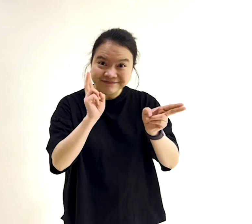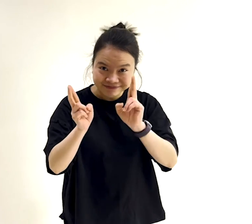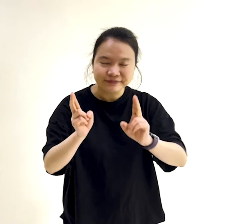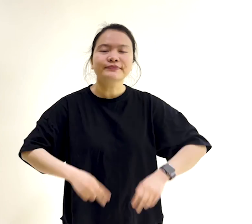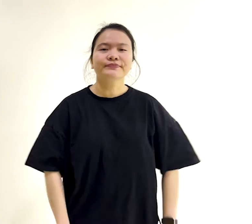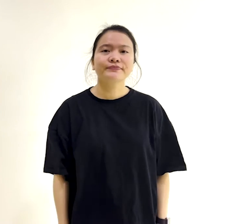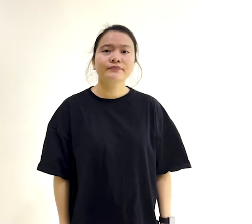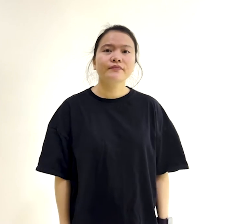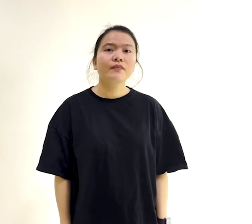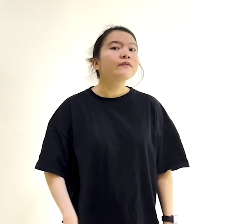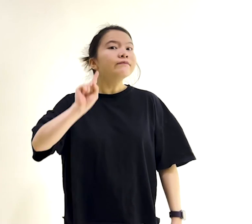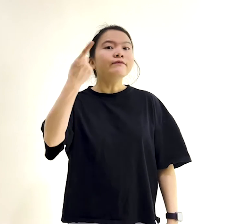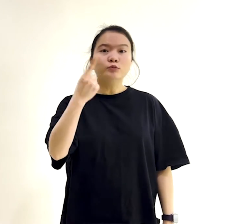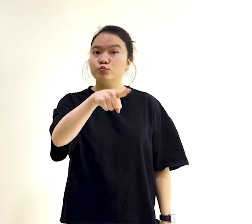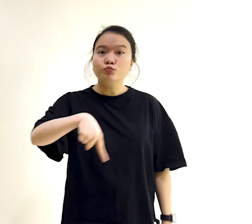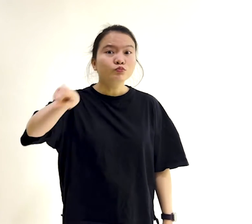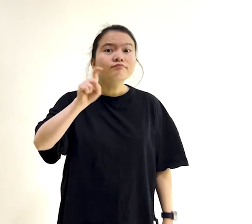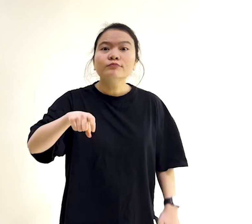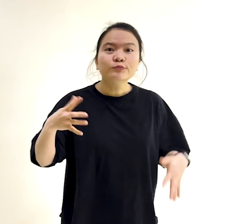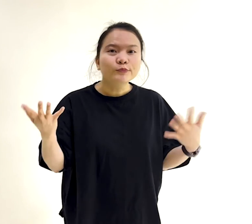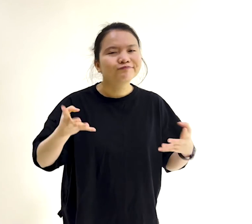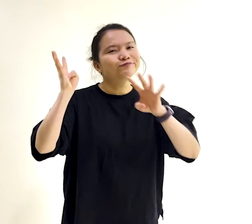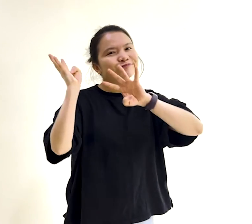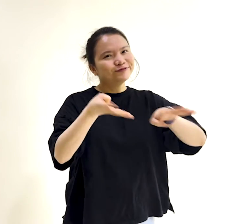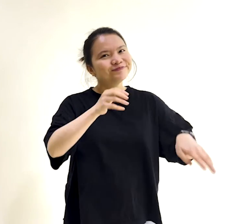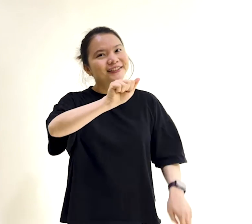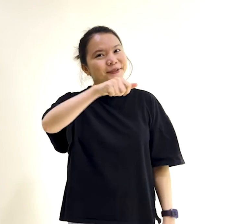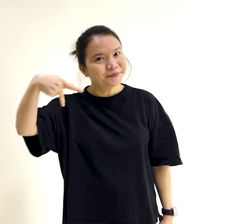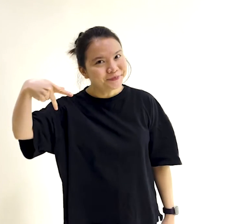The first step is to download the CapCut app like this.